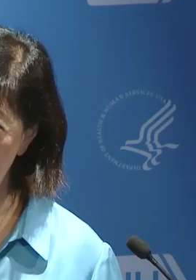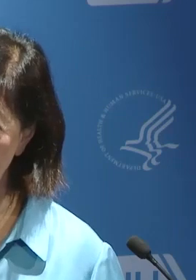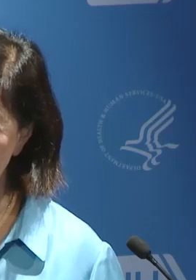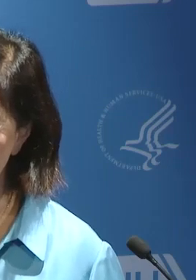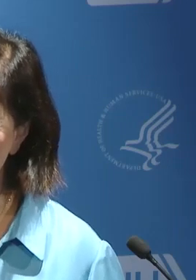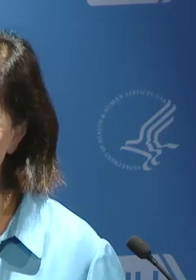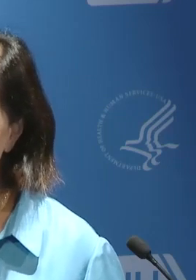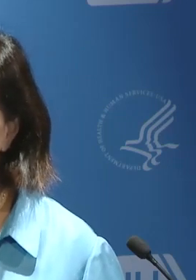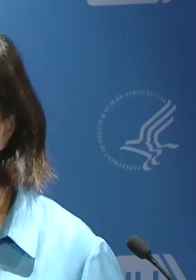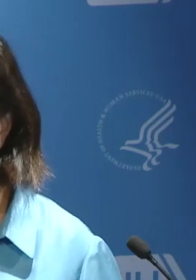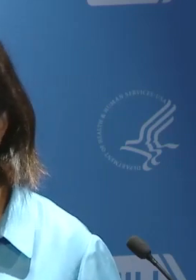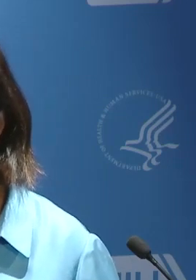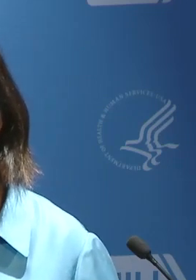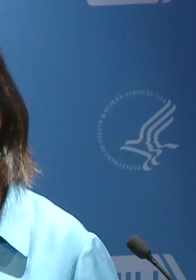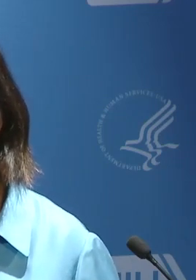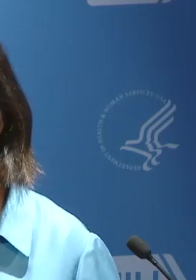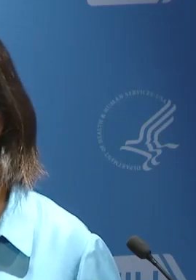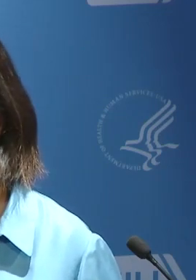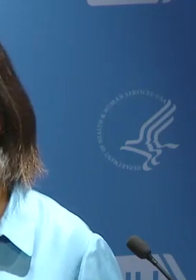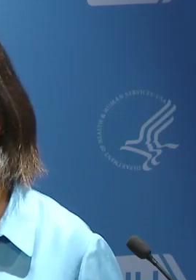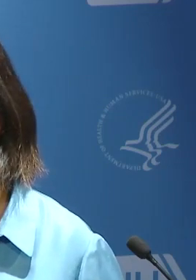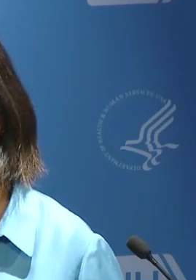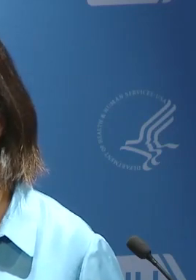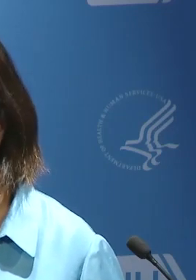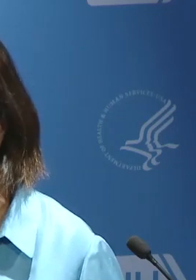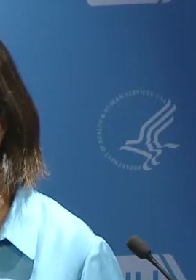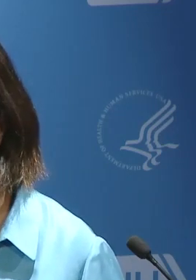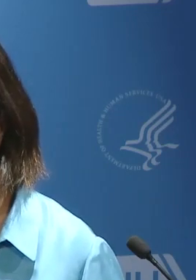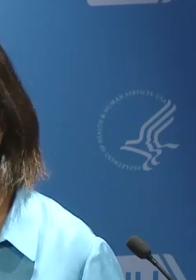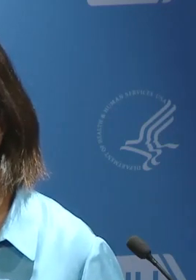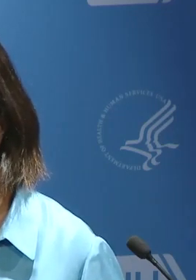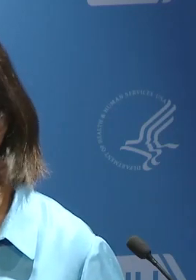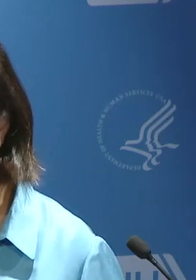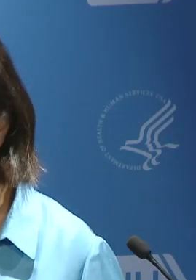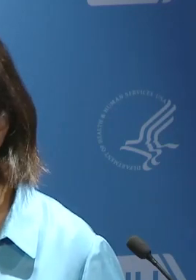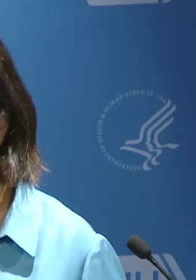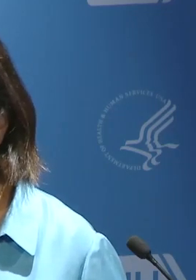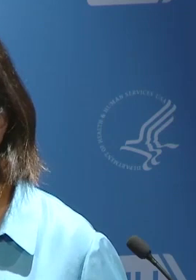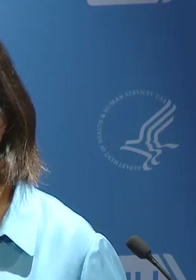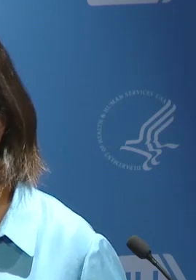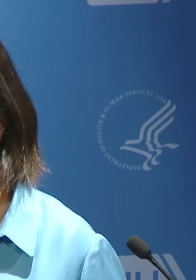ALWAYS HAVE TO CAJOLE PEOPLE IN THE LAB TO WORK ON PROJECTS BUT WE HAVE ONE THAT ACTUALLY